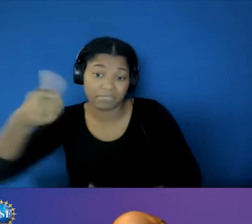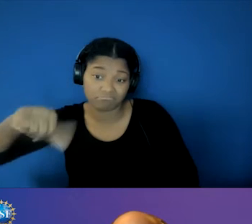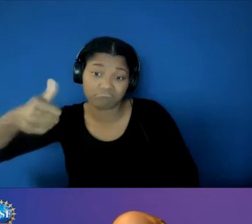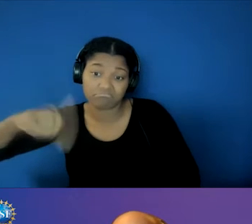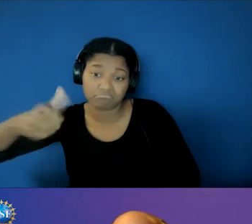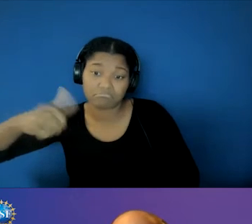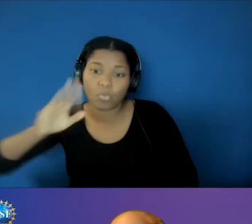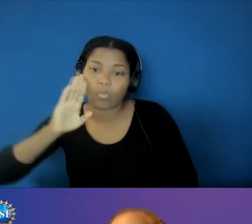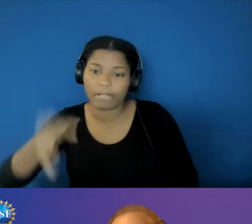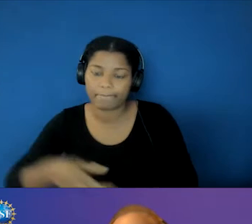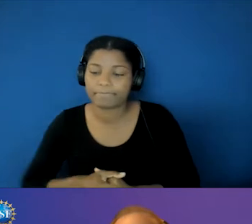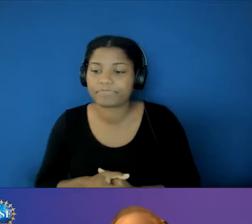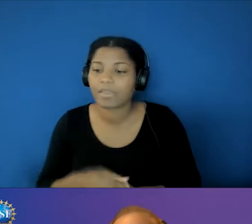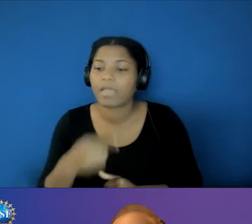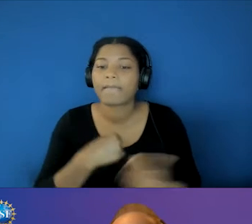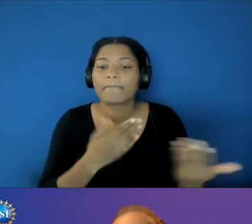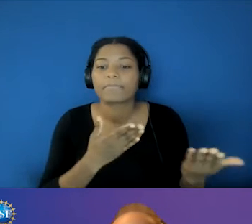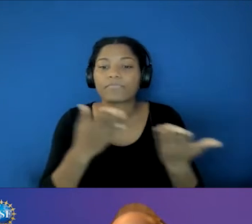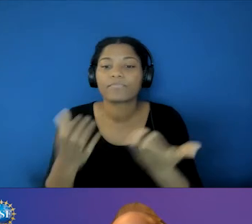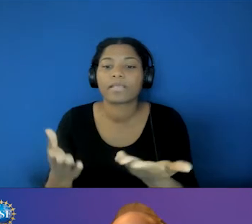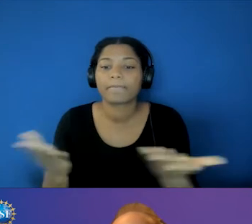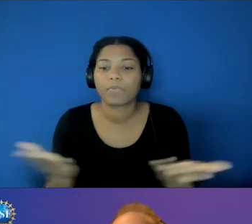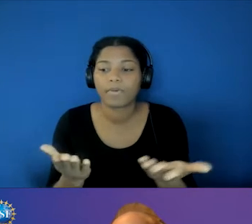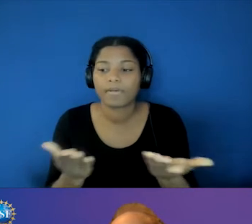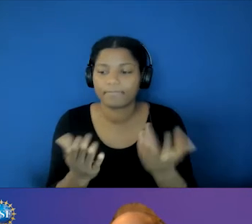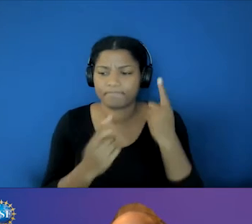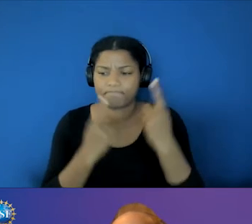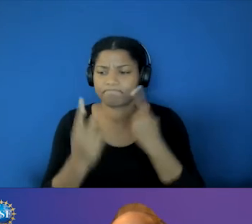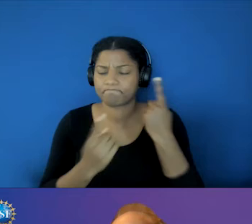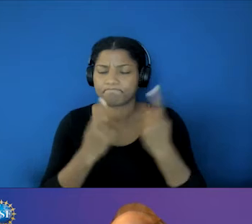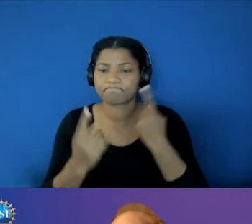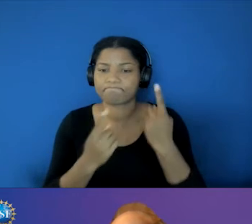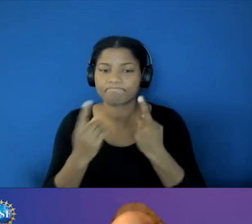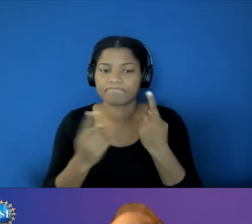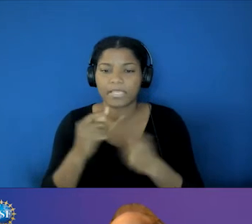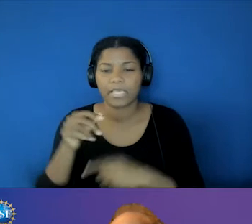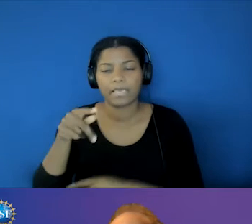So, what I can recommend though is for you to think not just as a PI trying